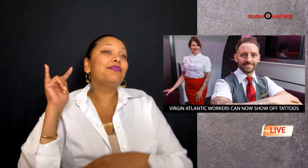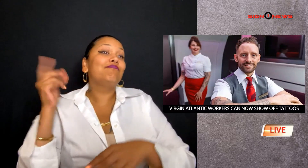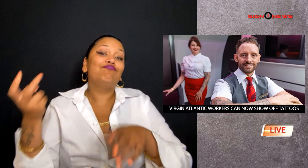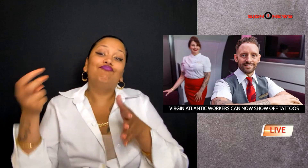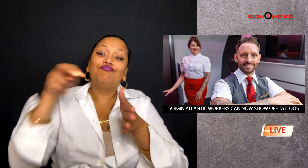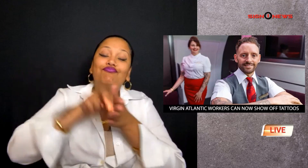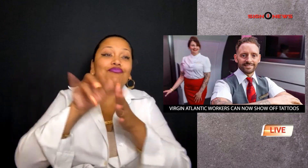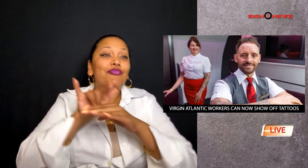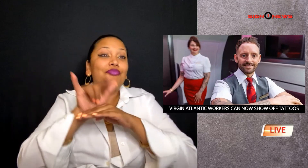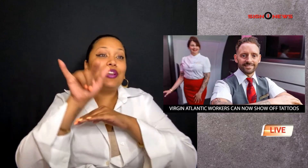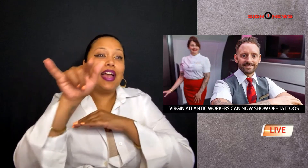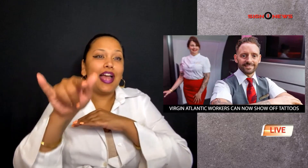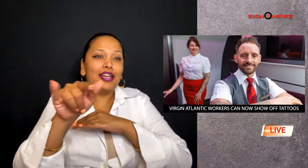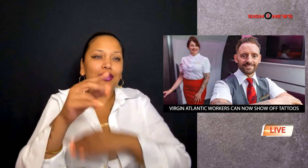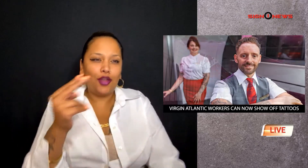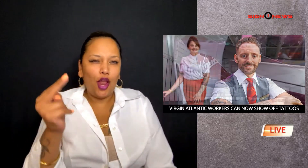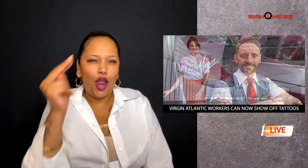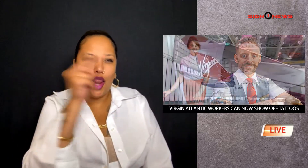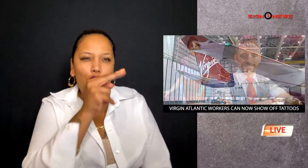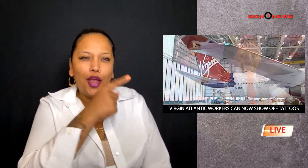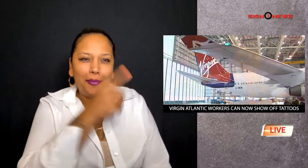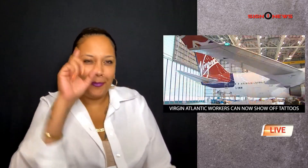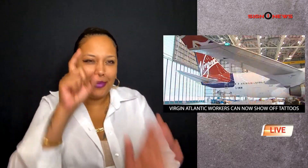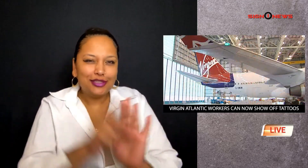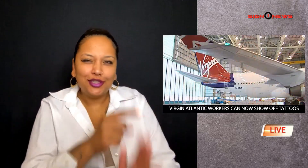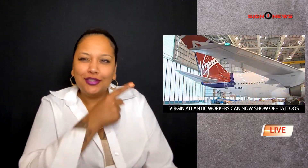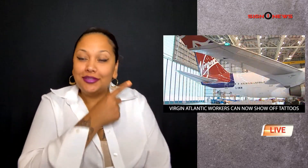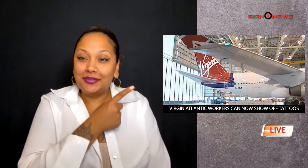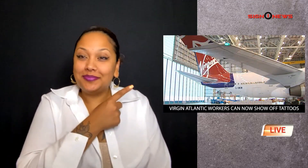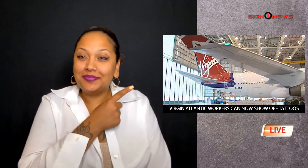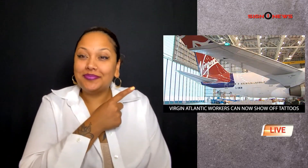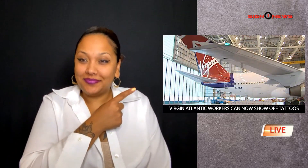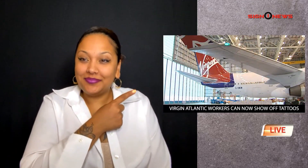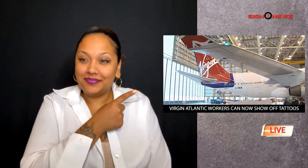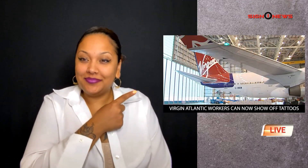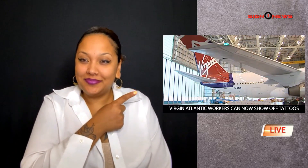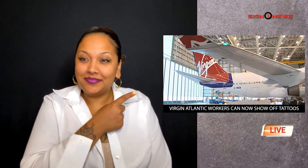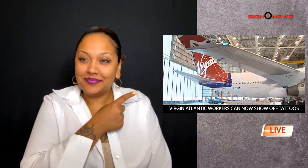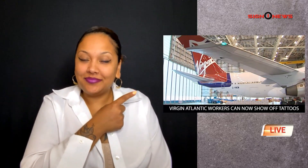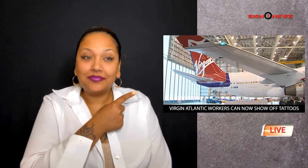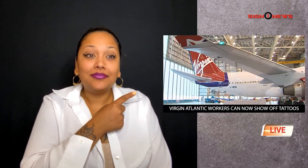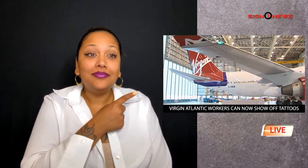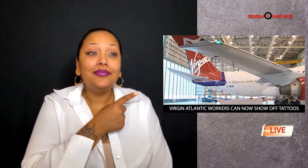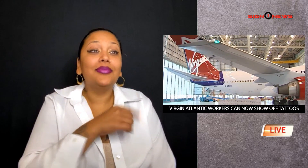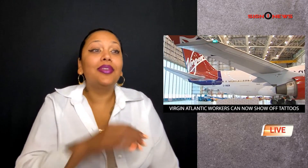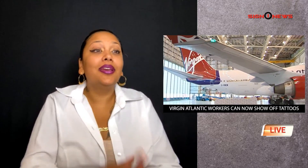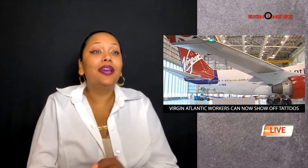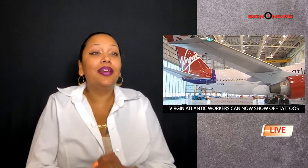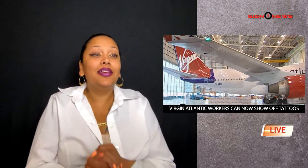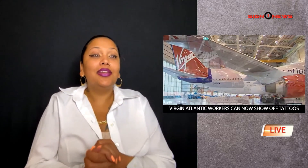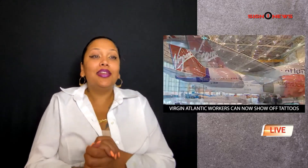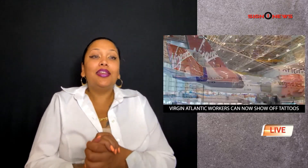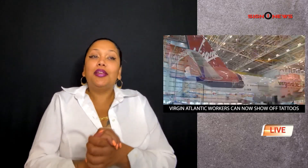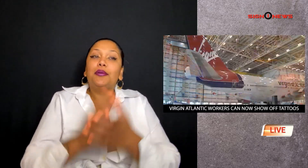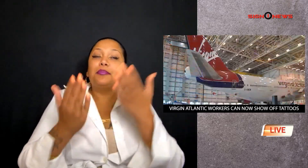the next time you fly take a close look at your flight attendants you probably